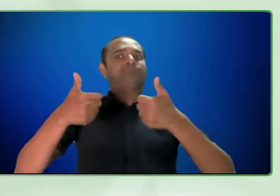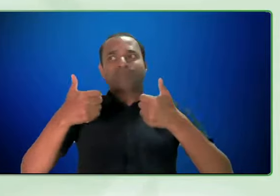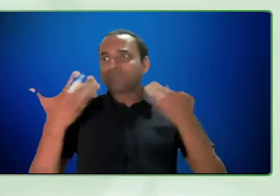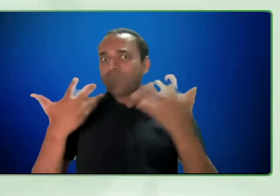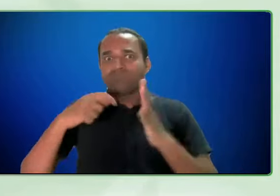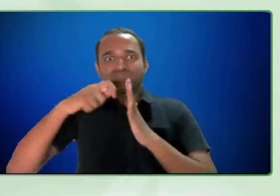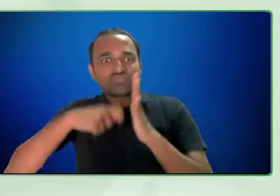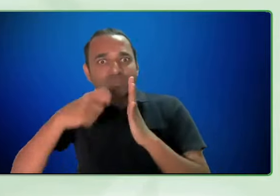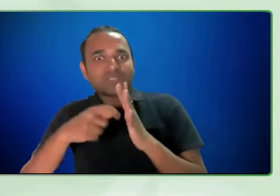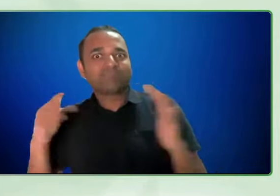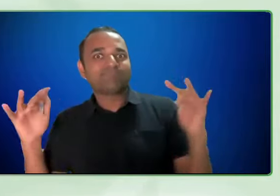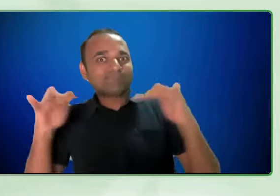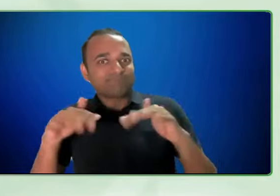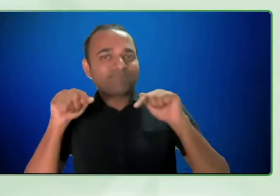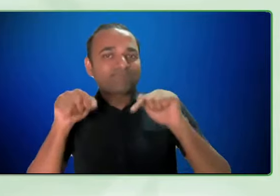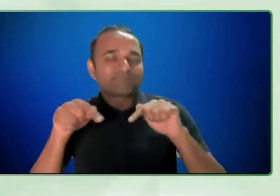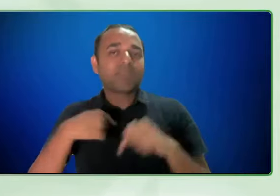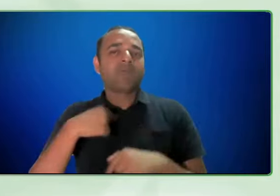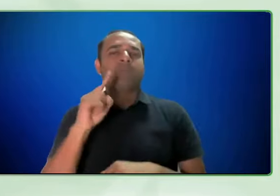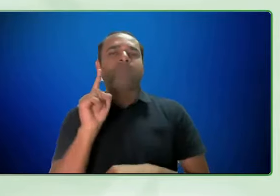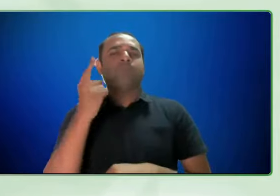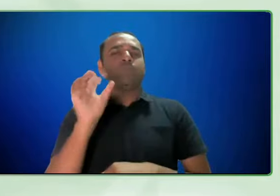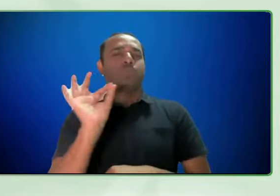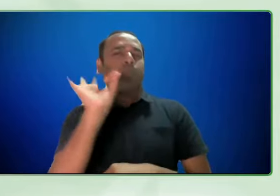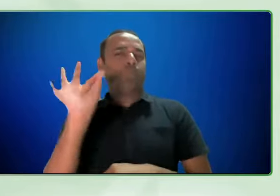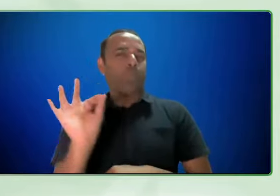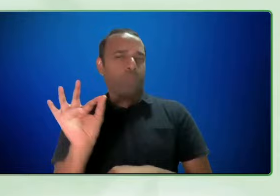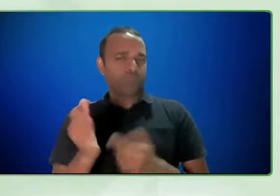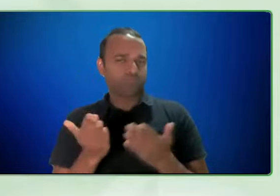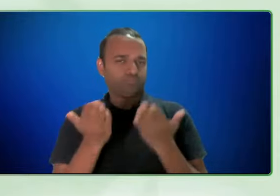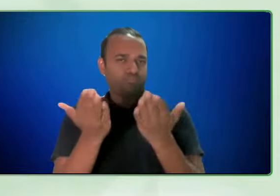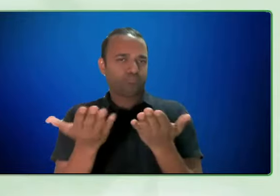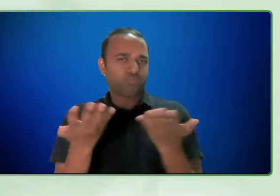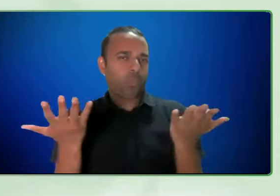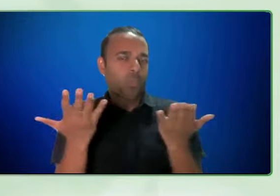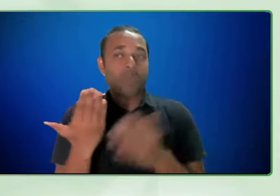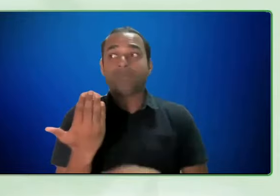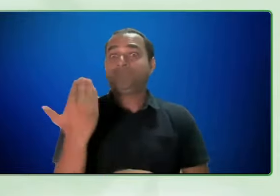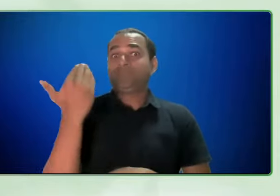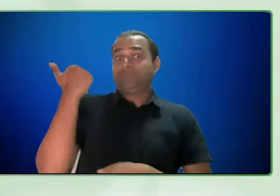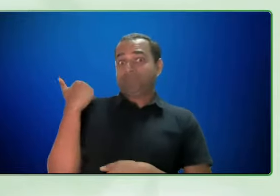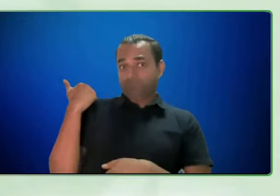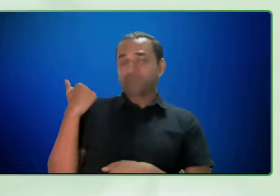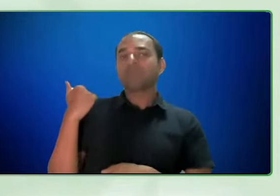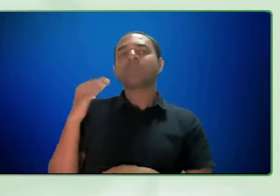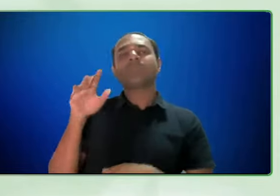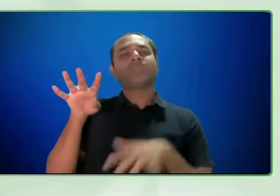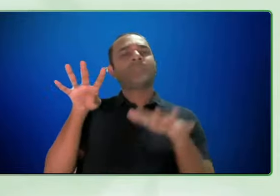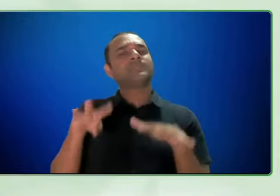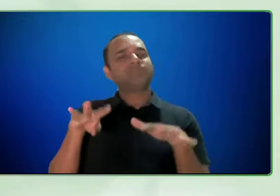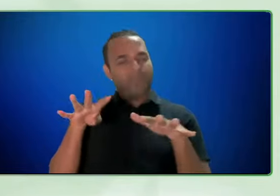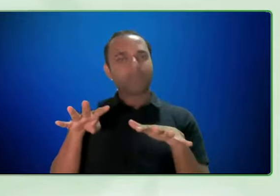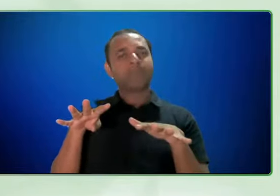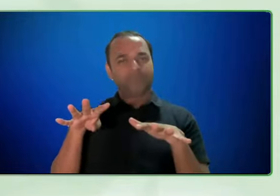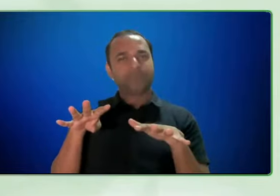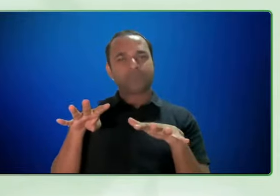conference. What were the expectations in your mind and what happened overall?